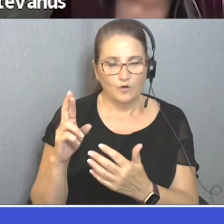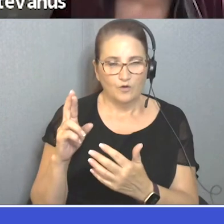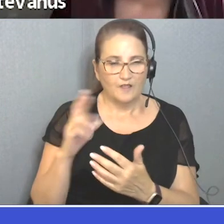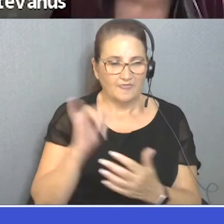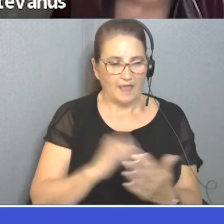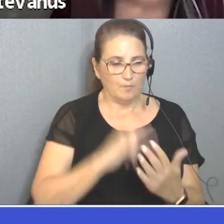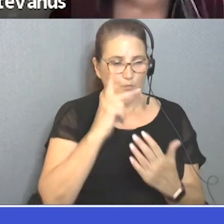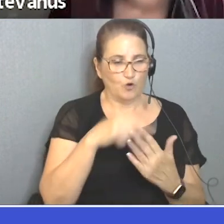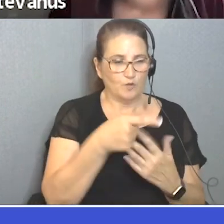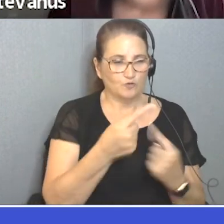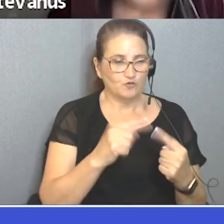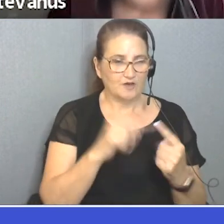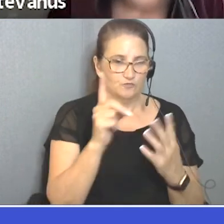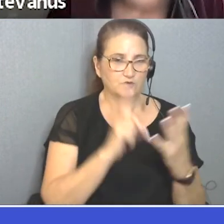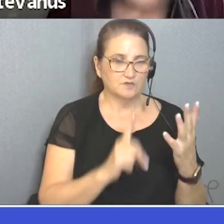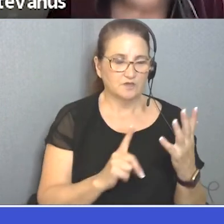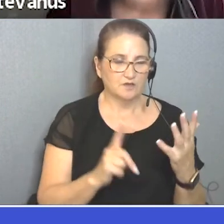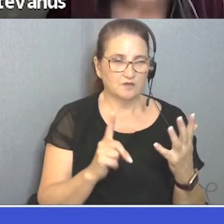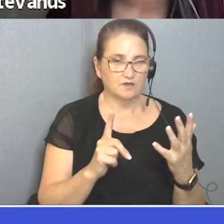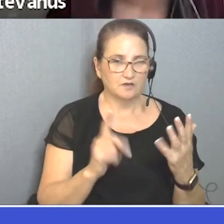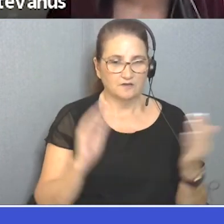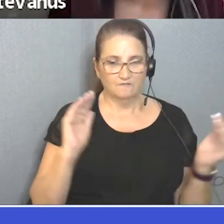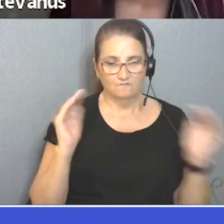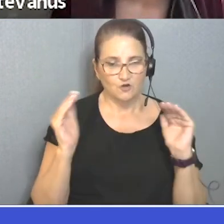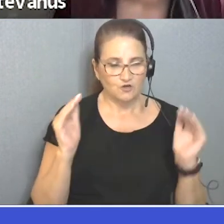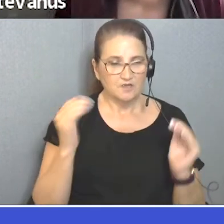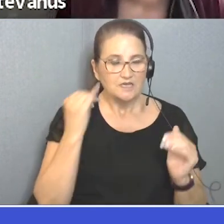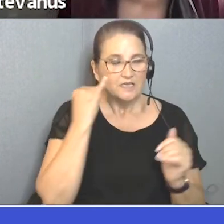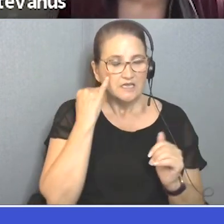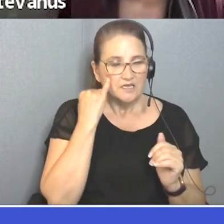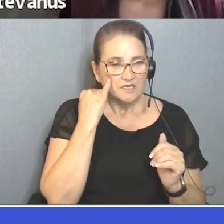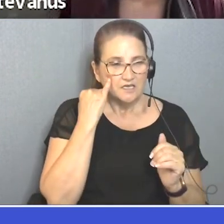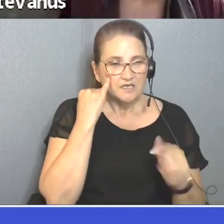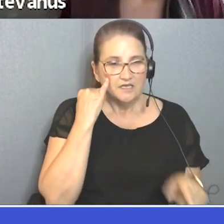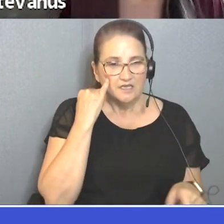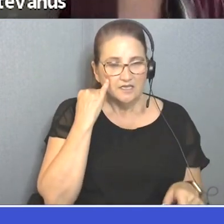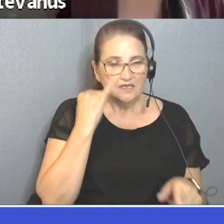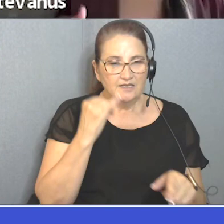a process or program that you're designing.